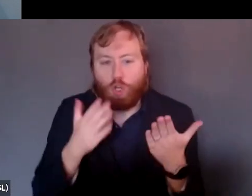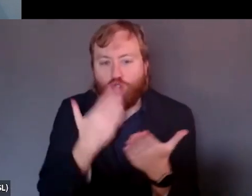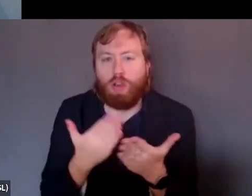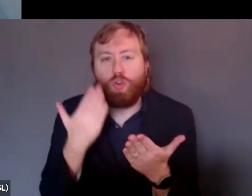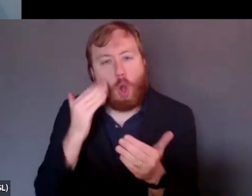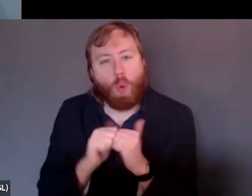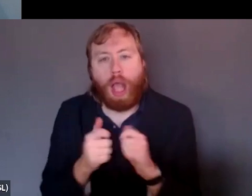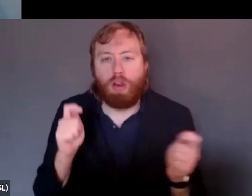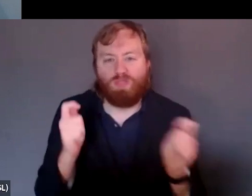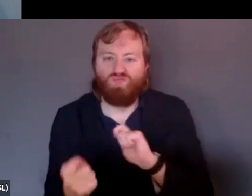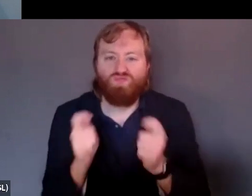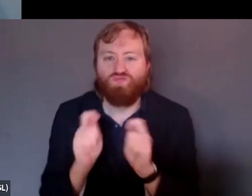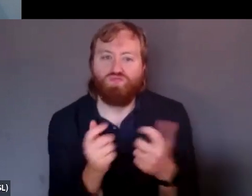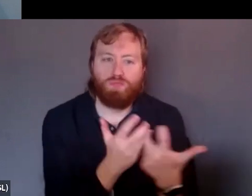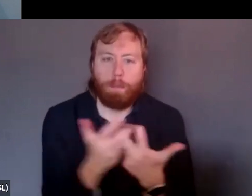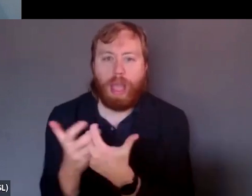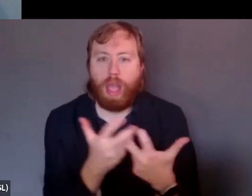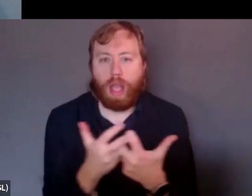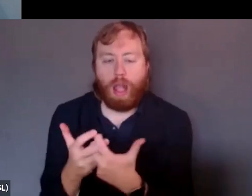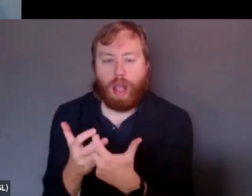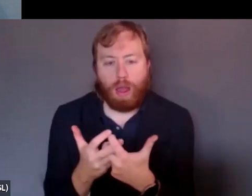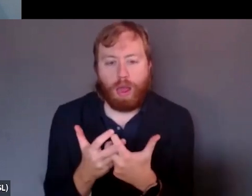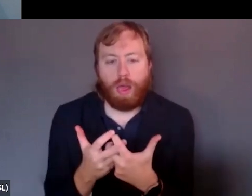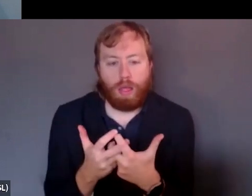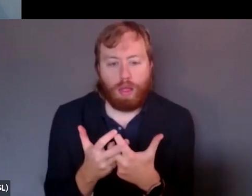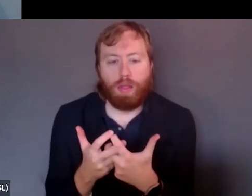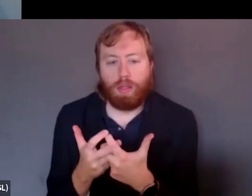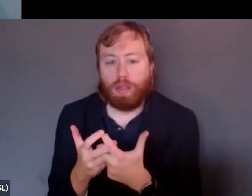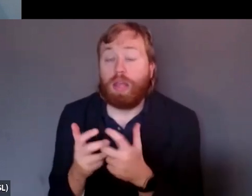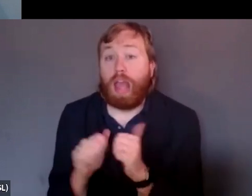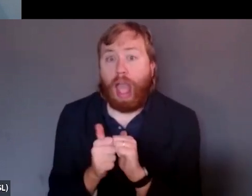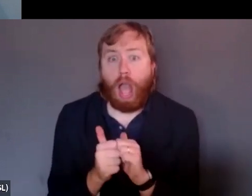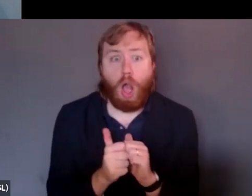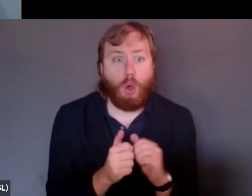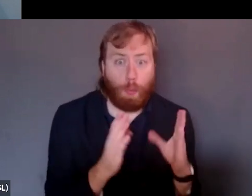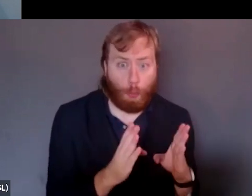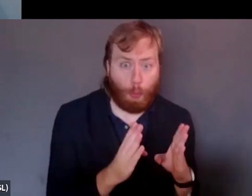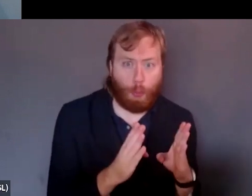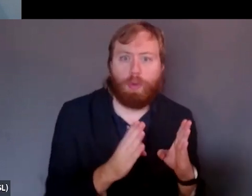if we're doing a mobile-first build, up to desktop, or from desktop down to mobile. He gives a lot of thought to that